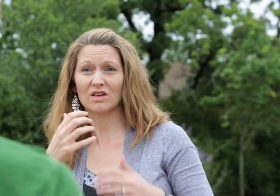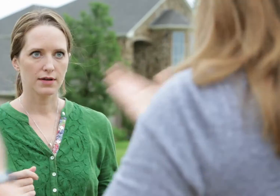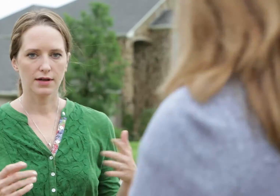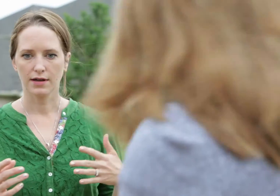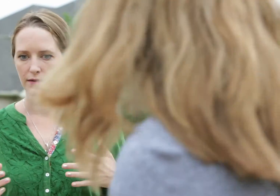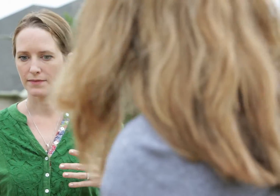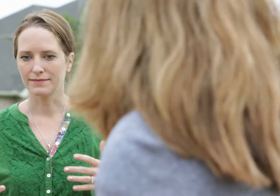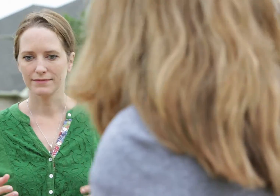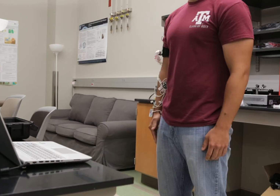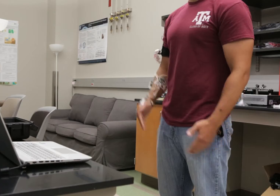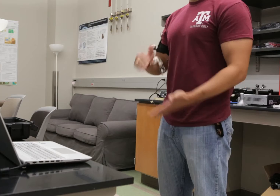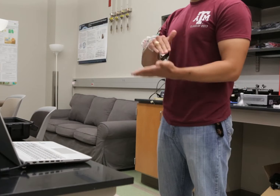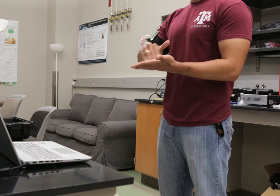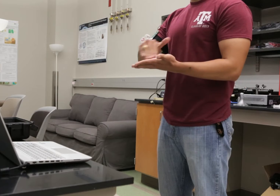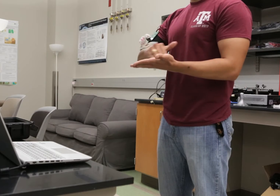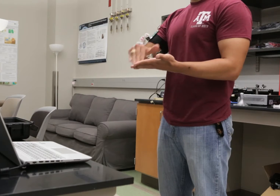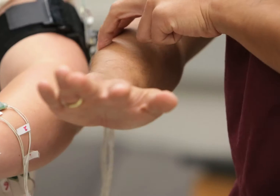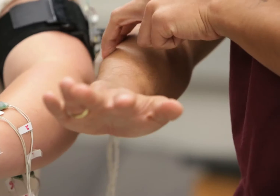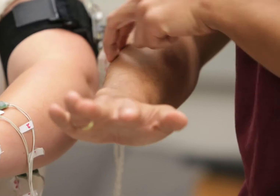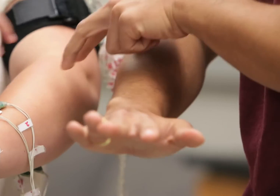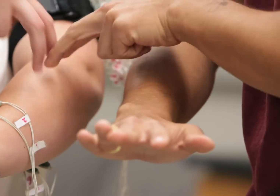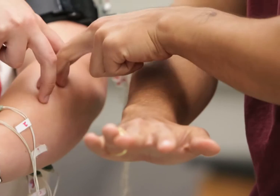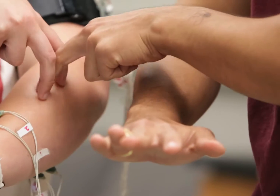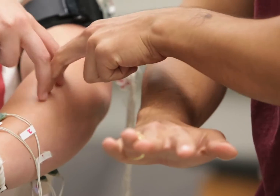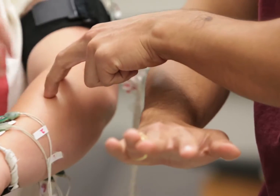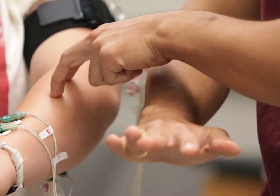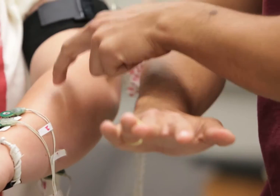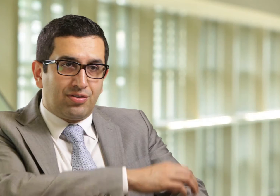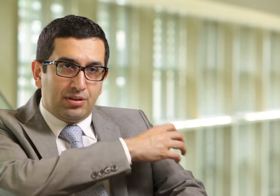and those who don’t. The current prototype that we have has microelectronics placed at